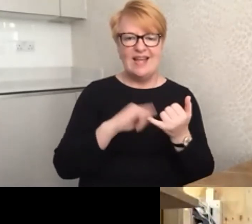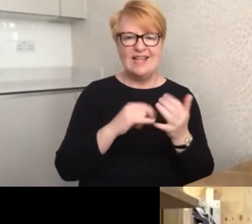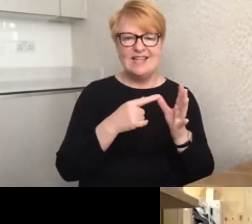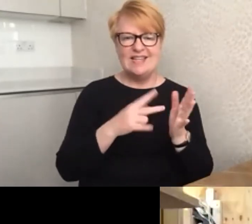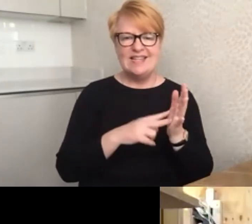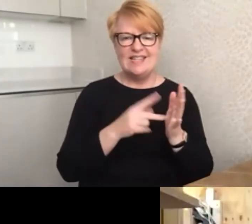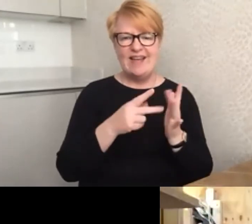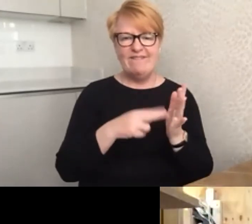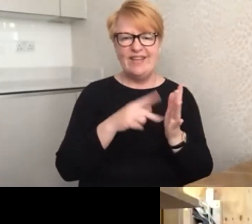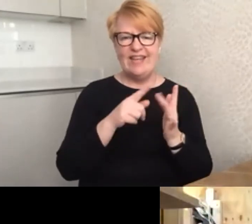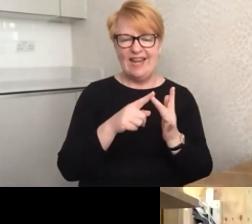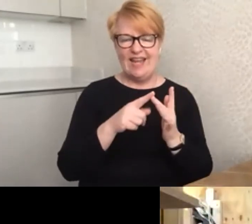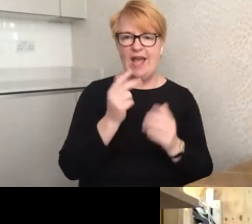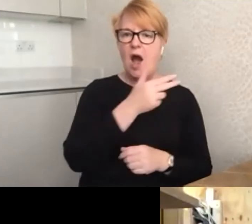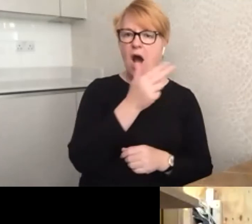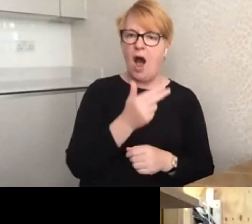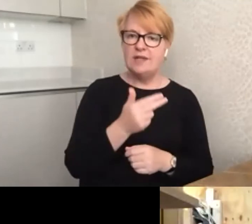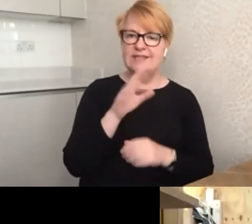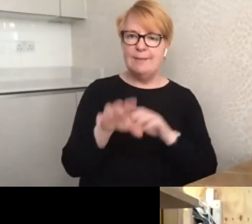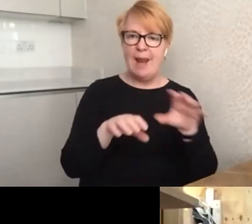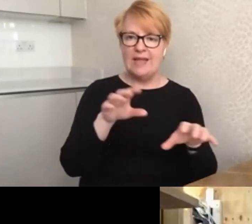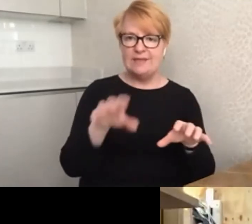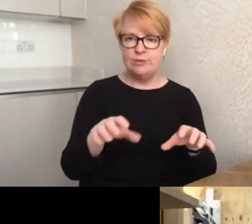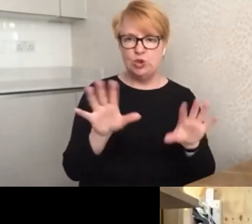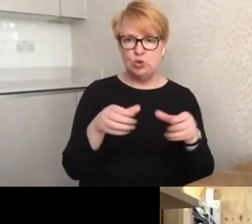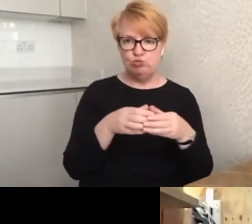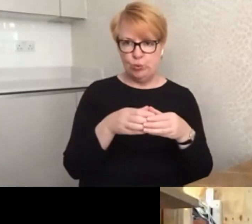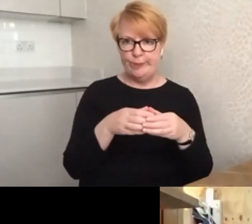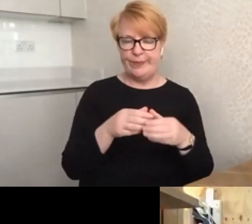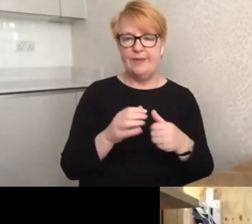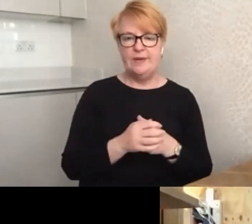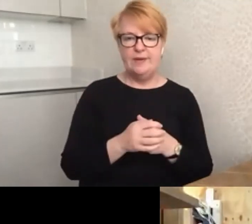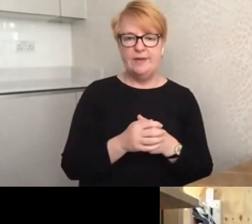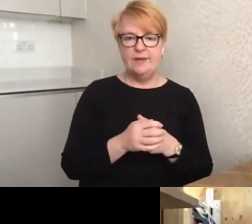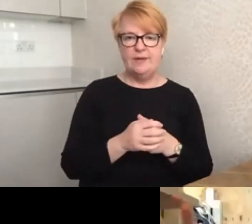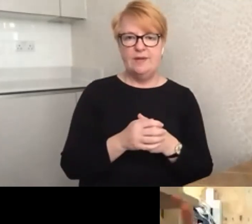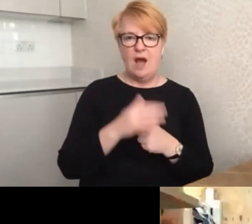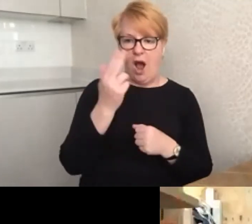Placement Group, which, you know, this idea of, like expanding artists out into the world,